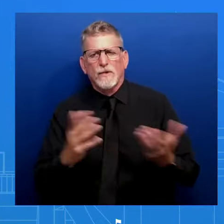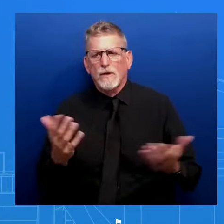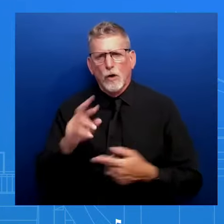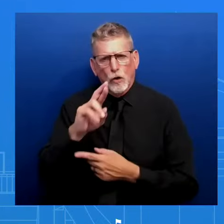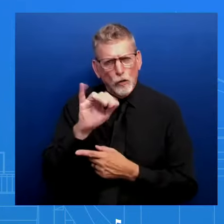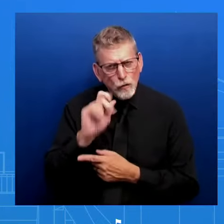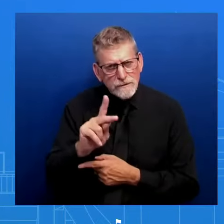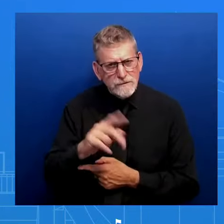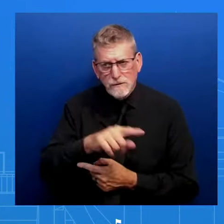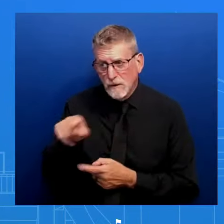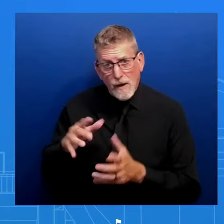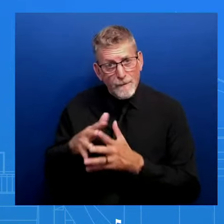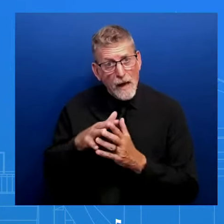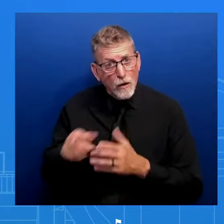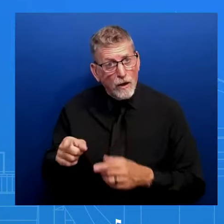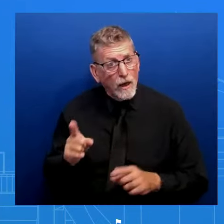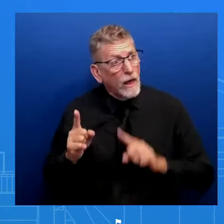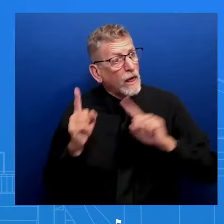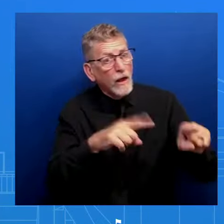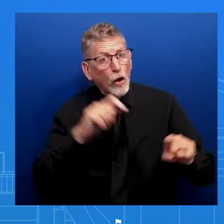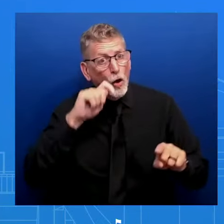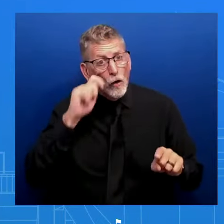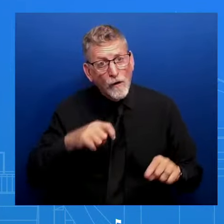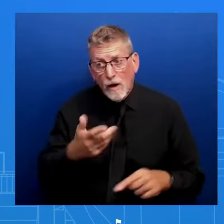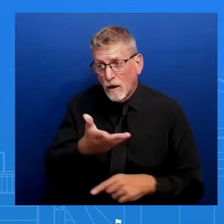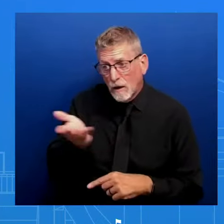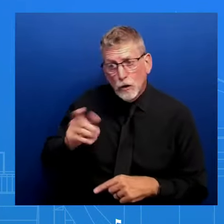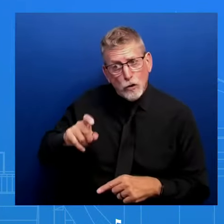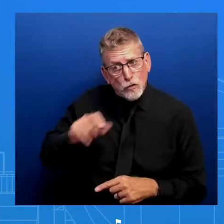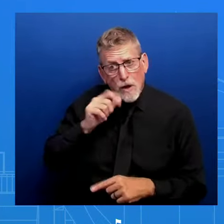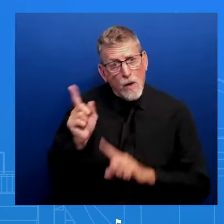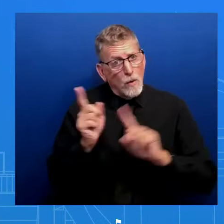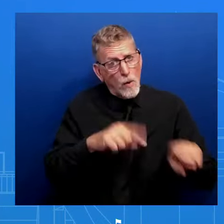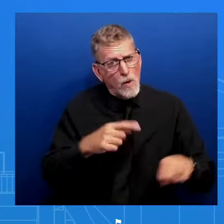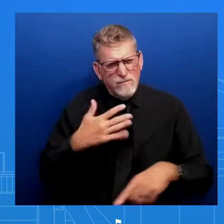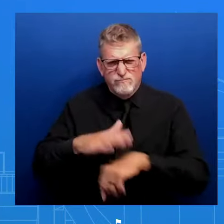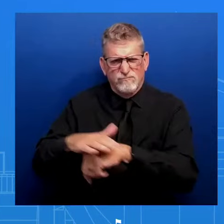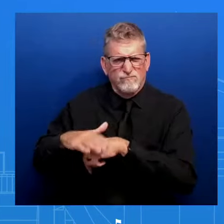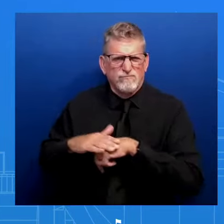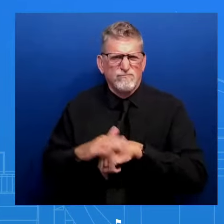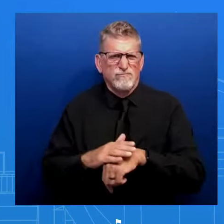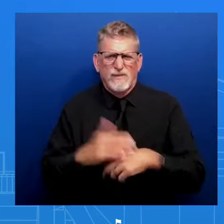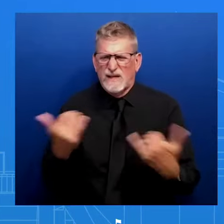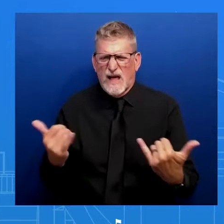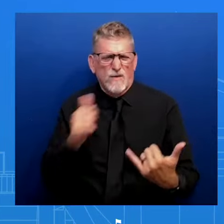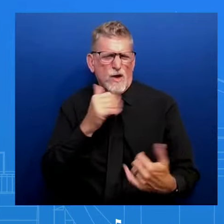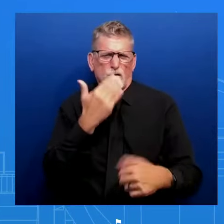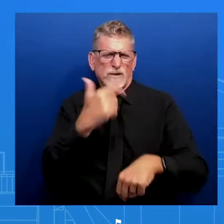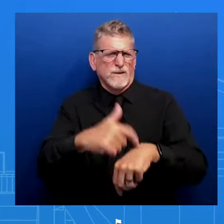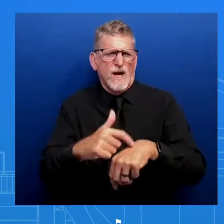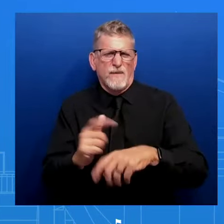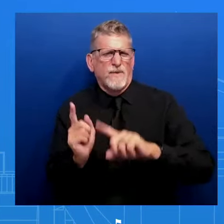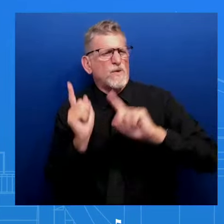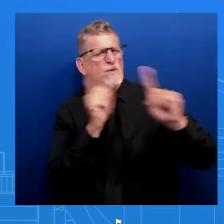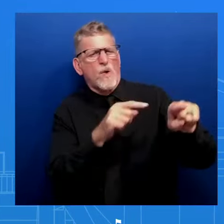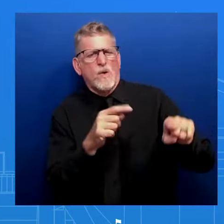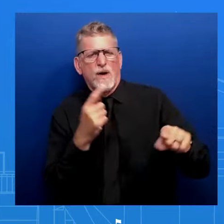This is not the time for Americans to be in Ukraine. As for Americans that are being wrongfully detained in Russia,